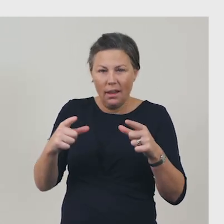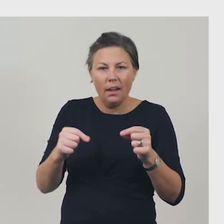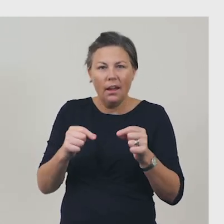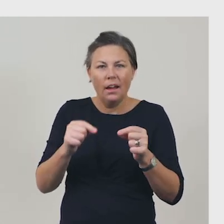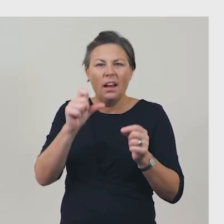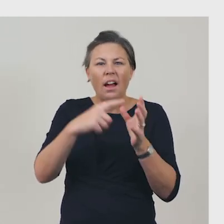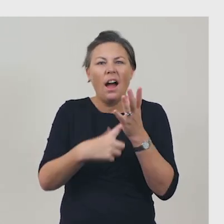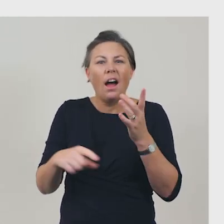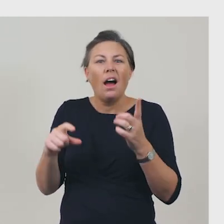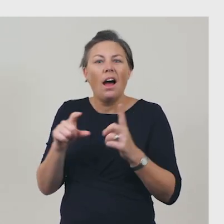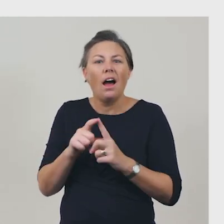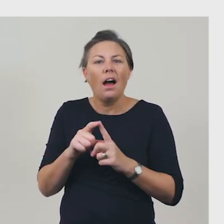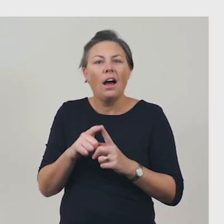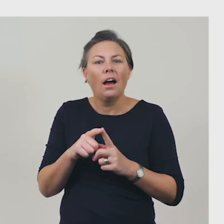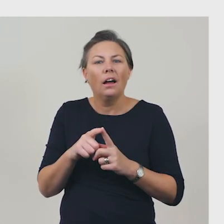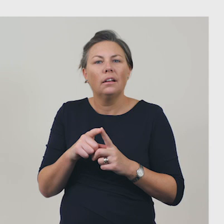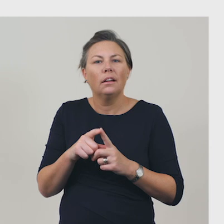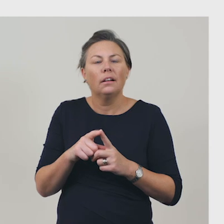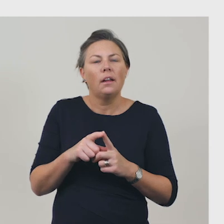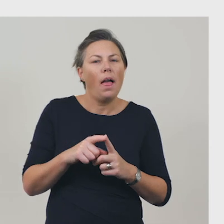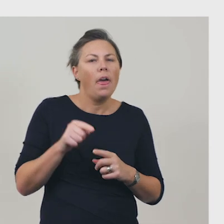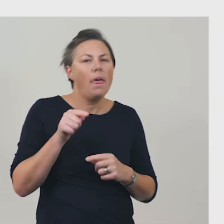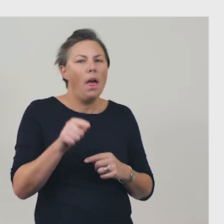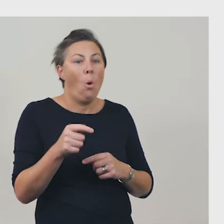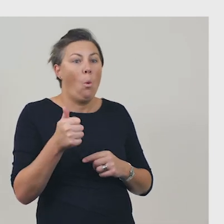Now could be a good time to give some facts about some of the game's features.